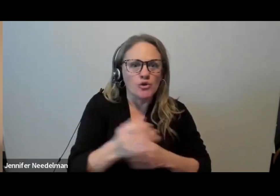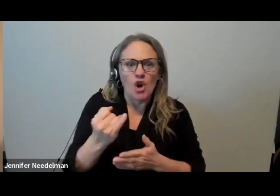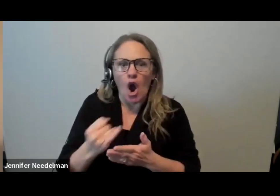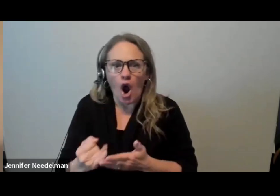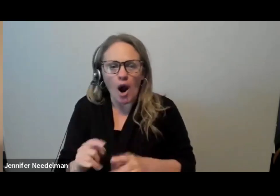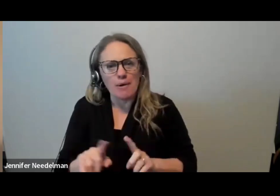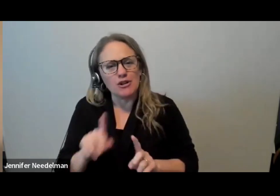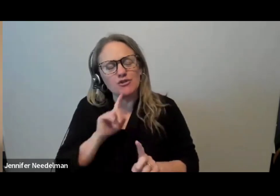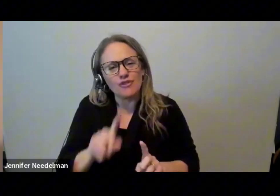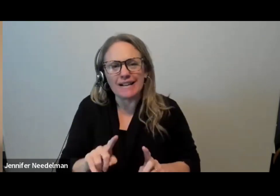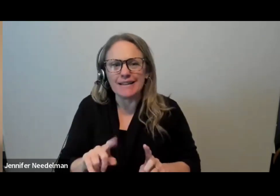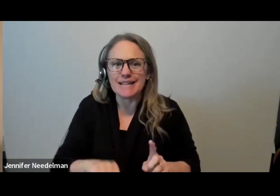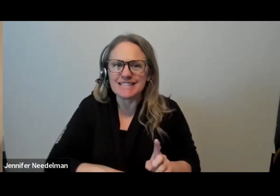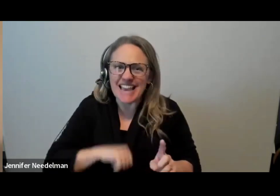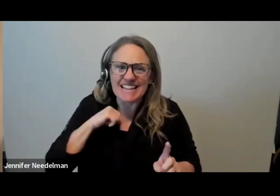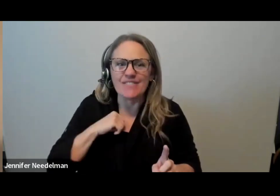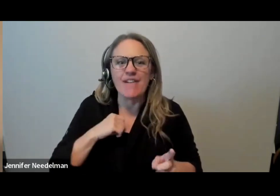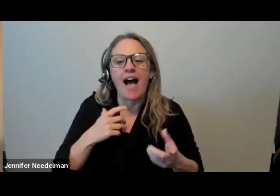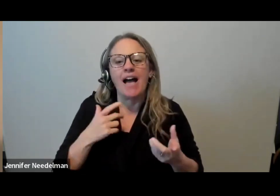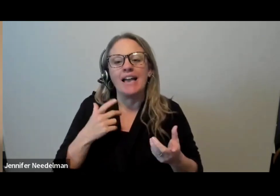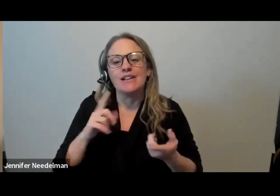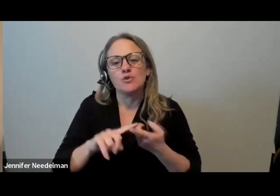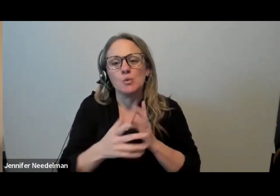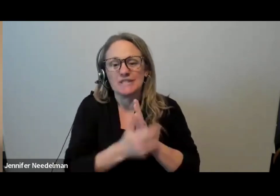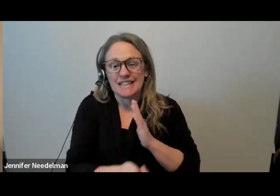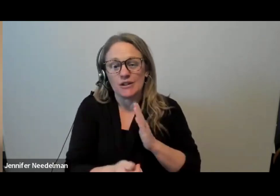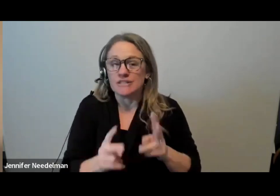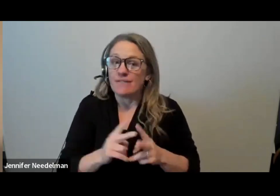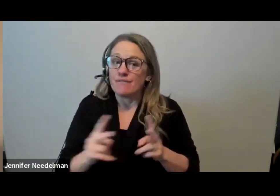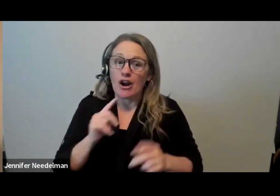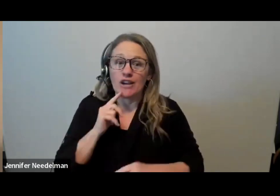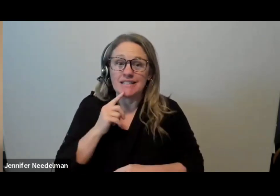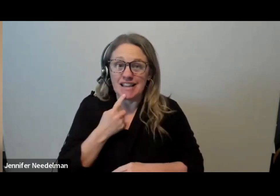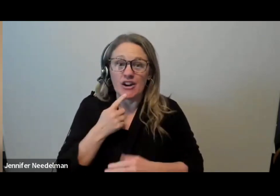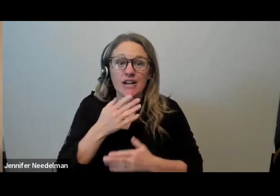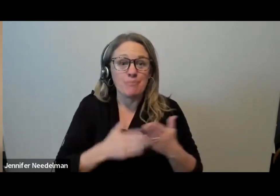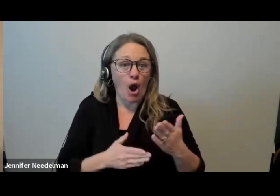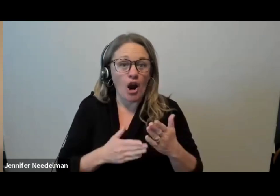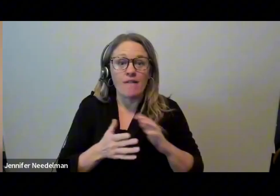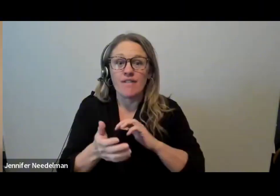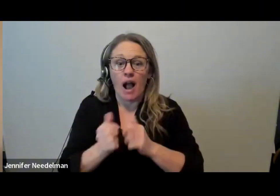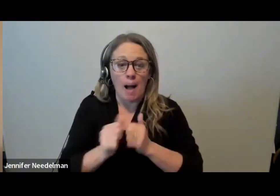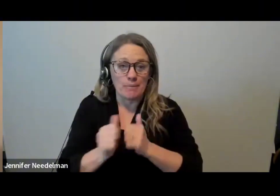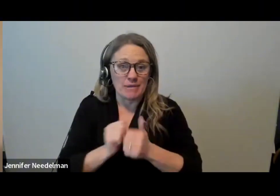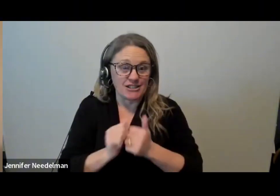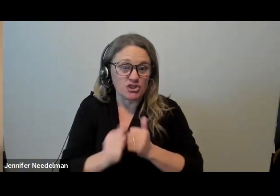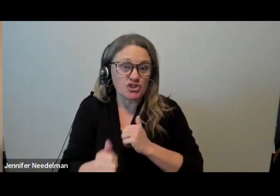and a very, very serious form of competition. So, I'm super excited to see that come to life.